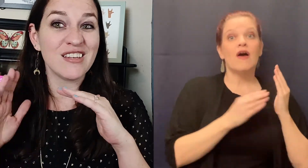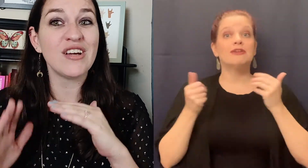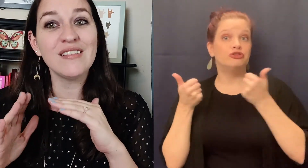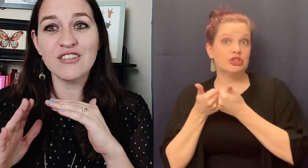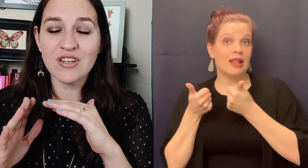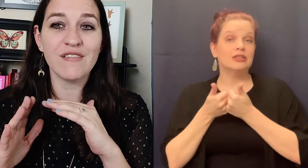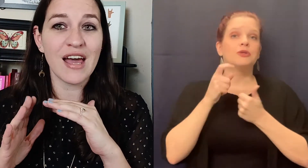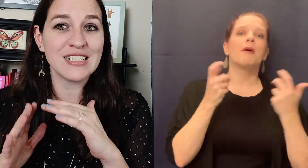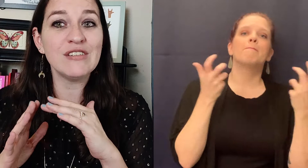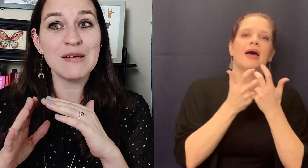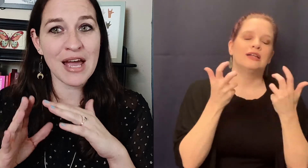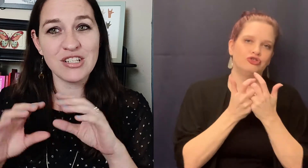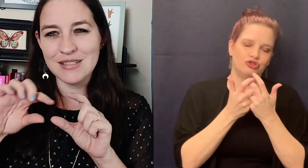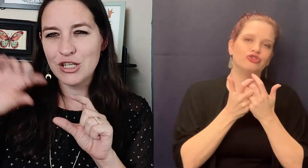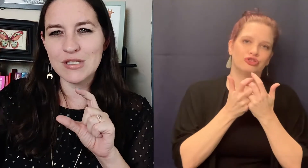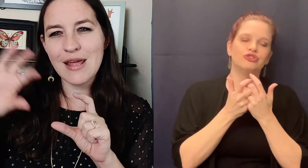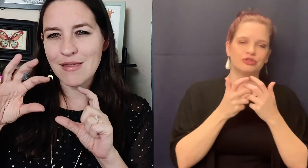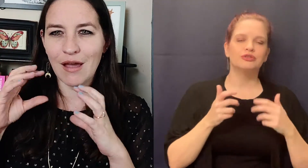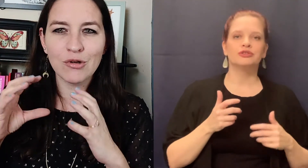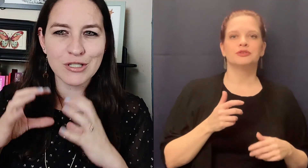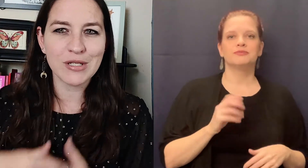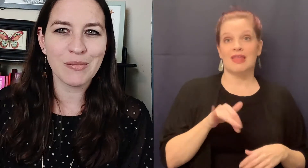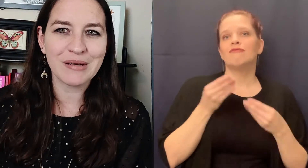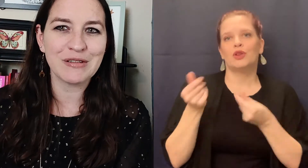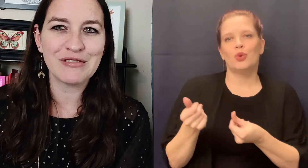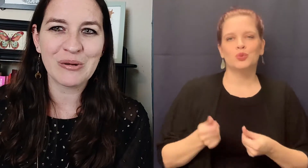and the challenge of the activity matches, and you stay in that really sweet spot of flow.